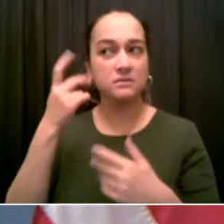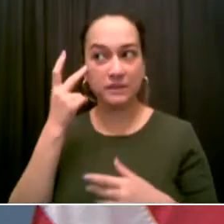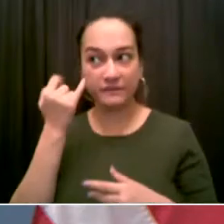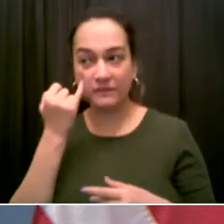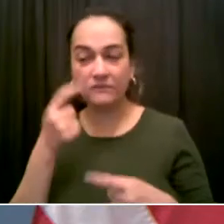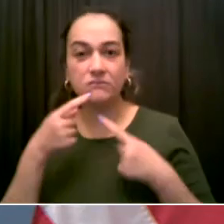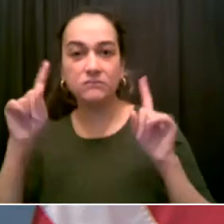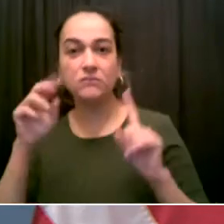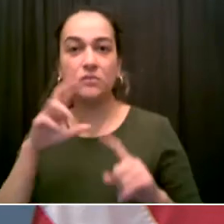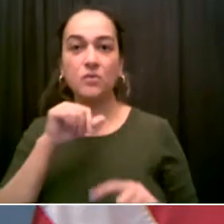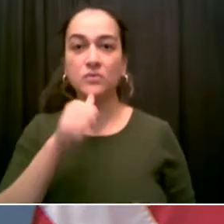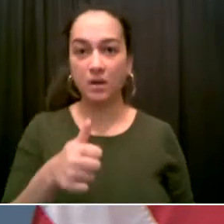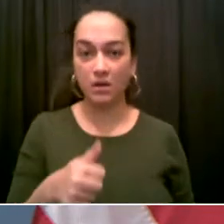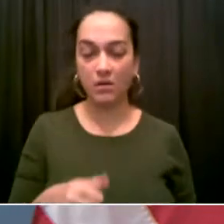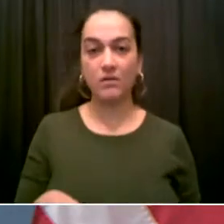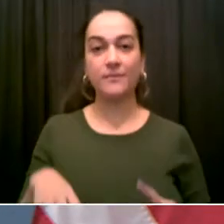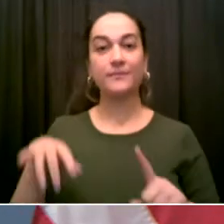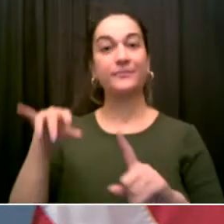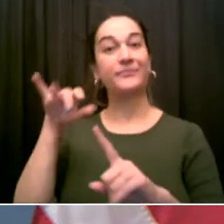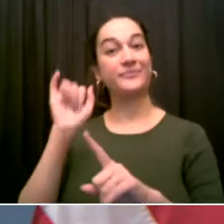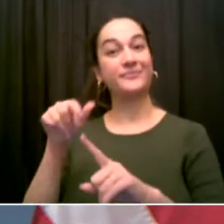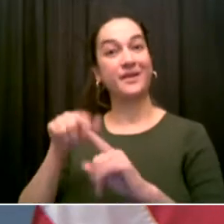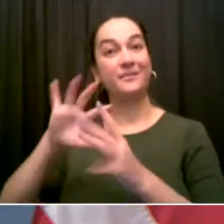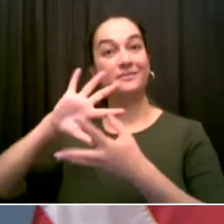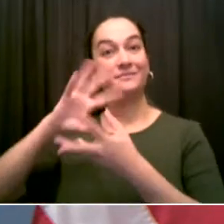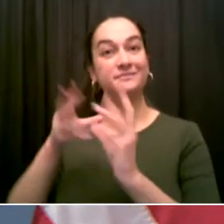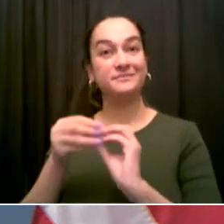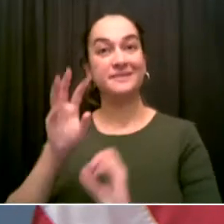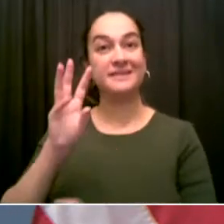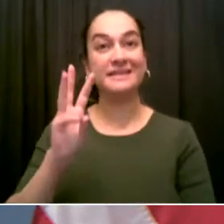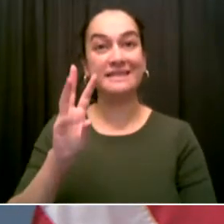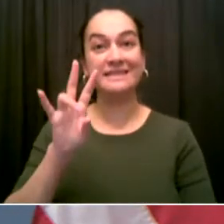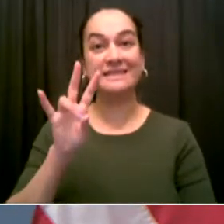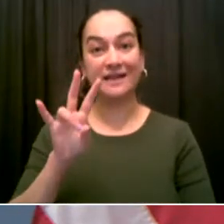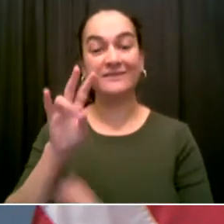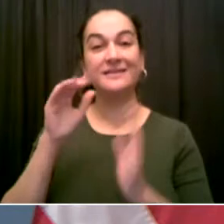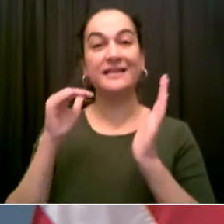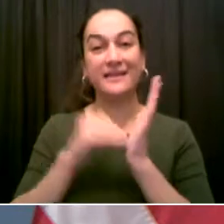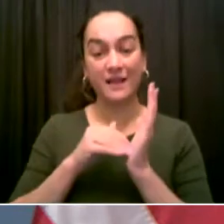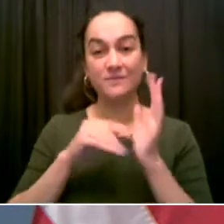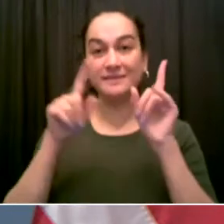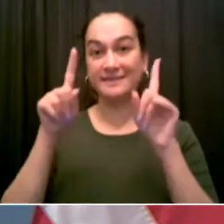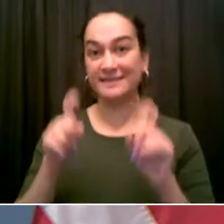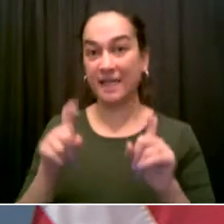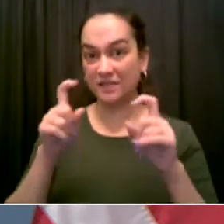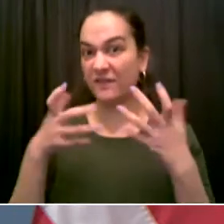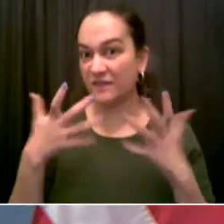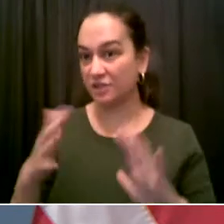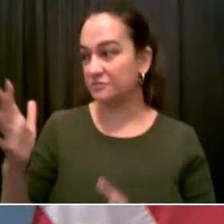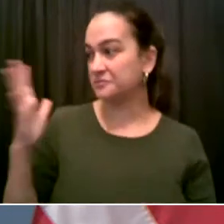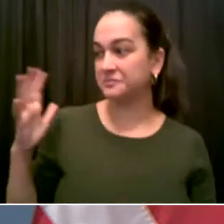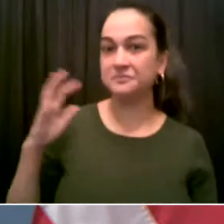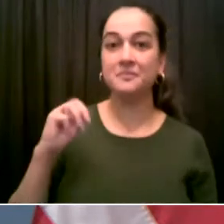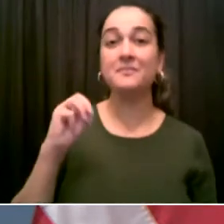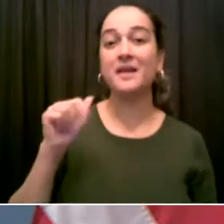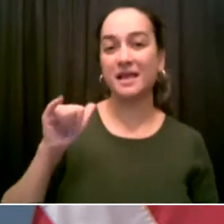AS THE ESPCILIAZED BEDS FOR PEOPLE WHO HAVE COME IN FROM USING THE